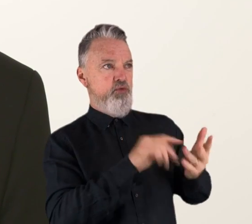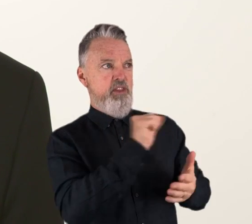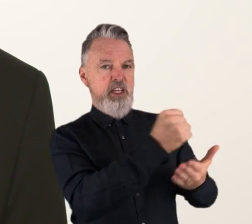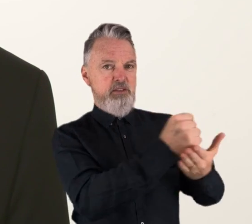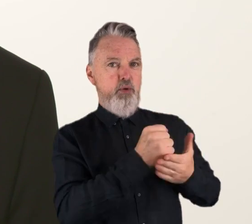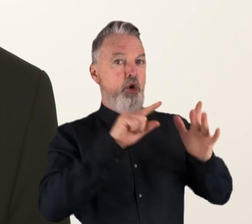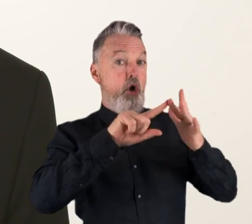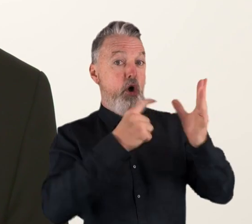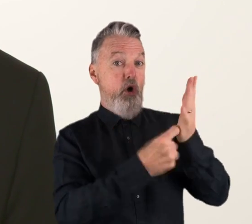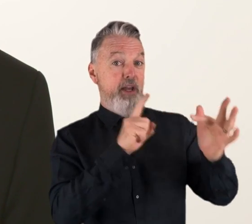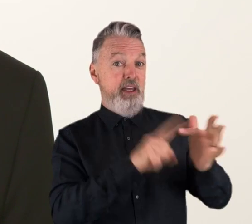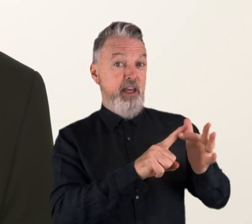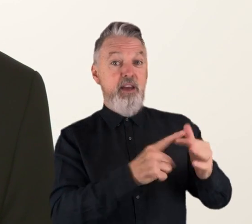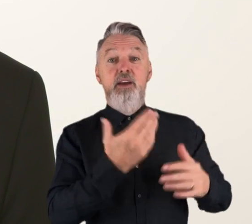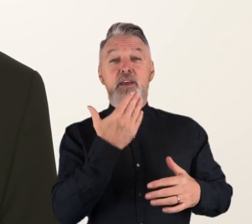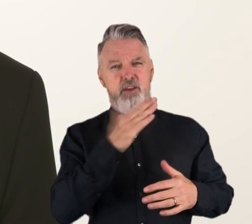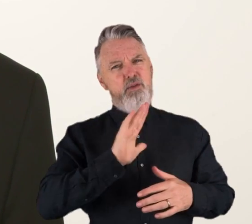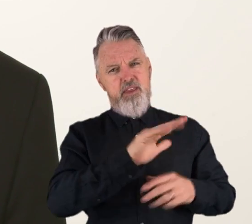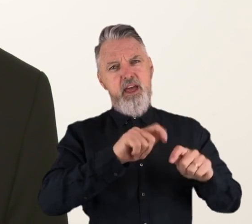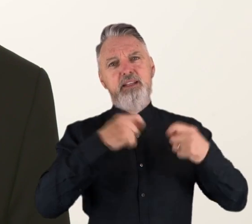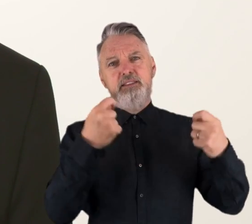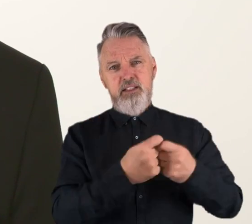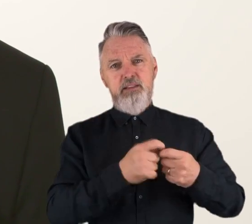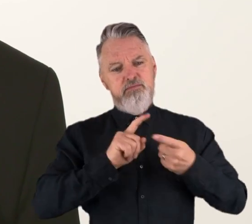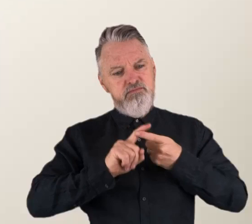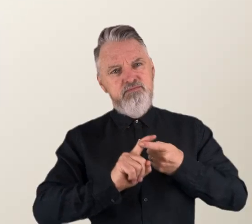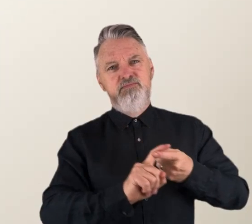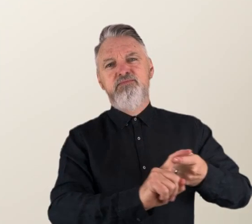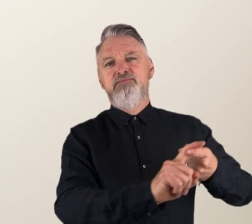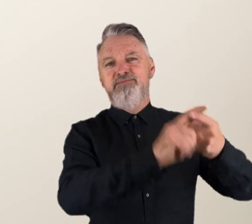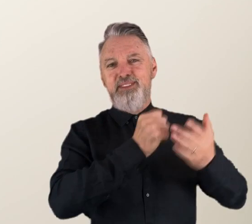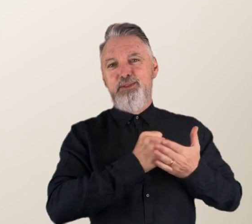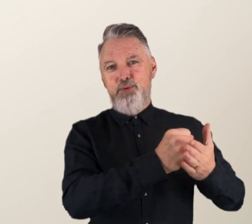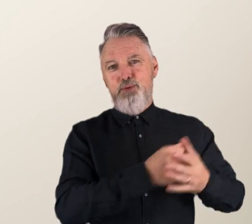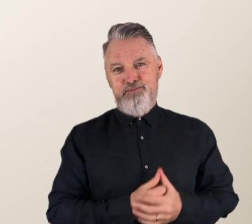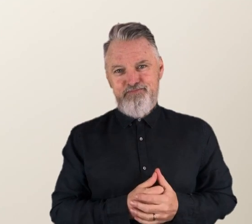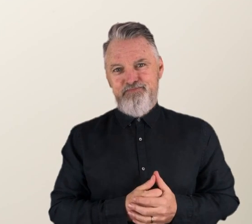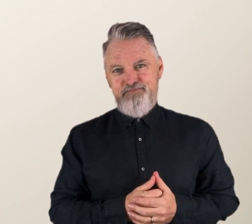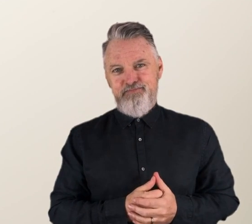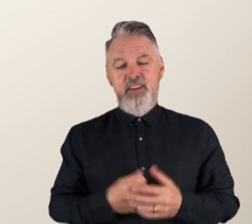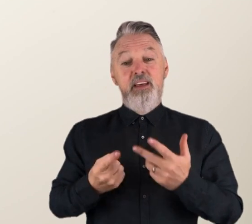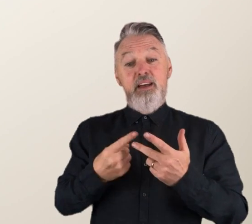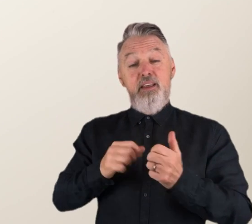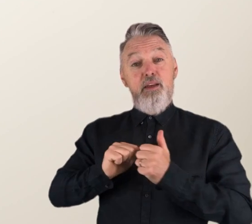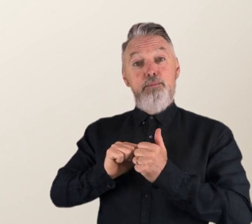Thank you to all the team at icare for your ongoing support Another of the partners who has been here since the start